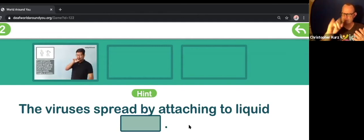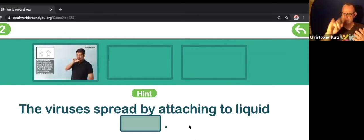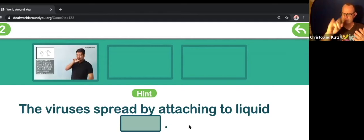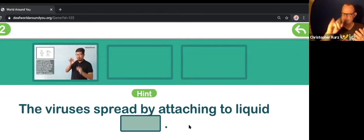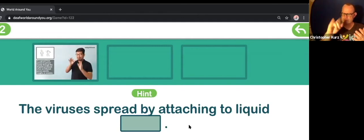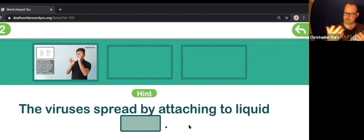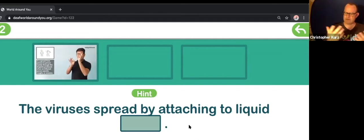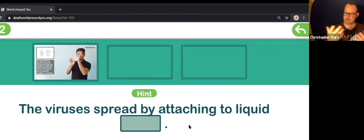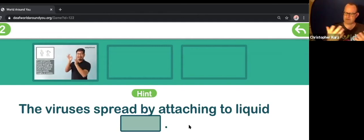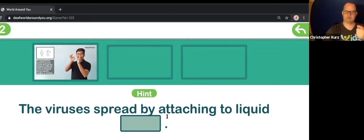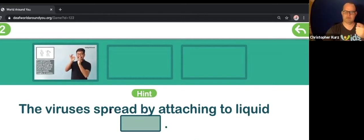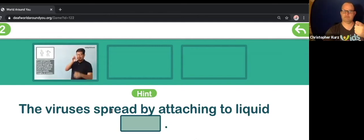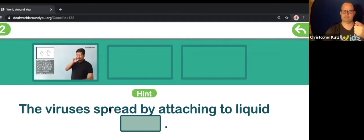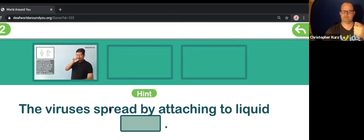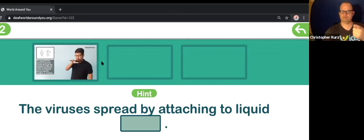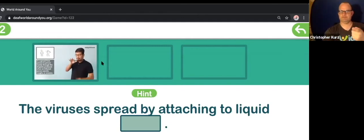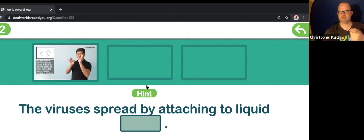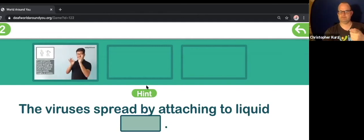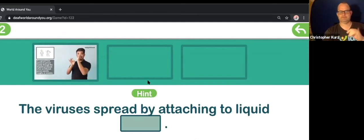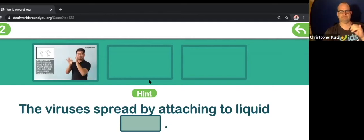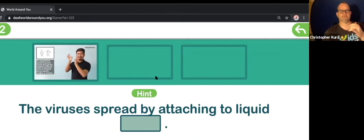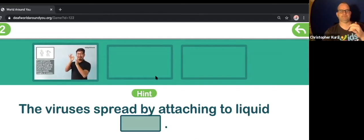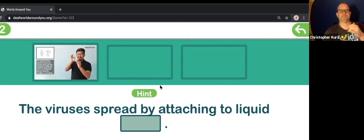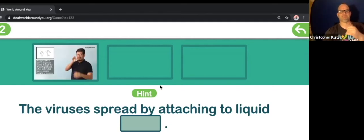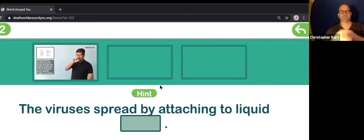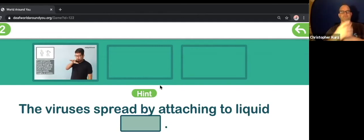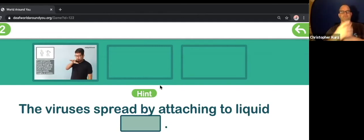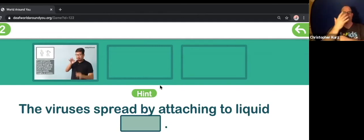Here's the second example. "The virus is